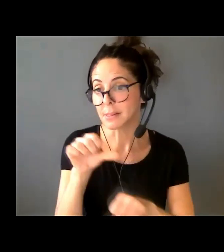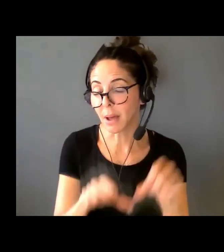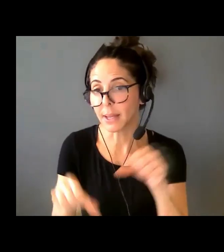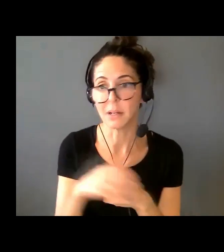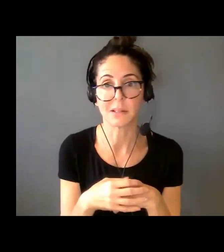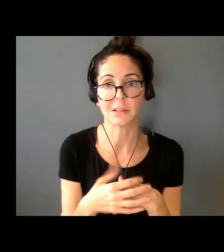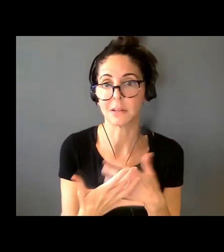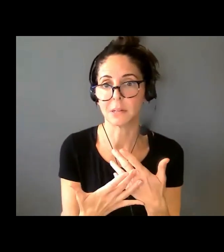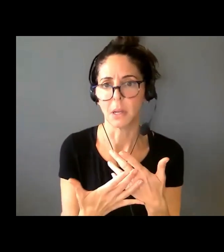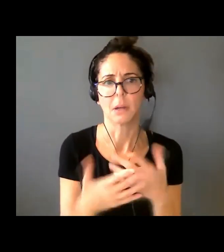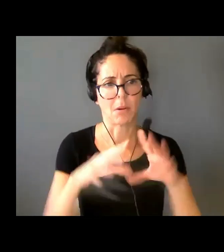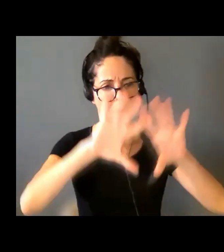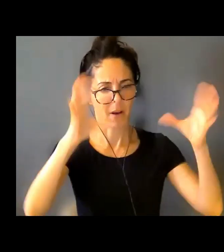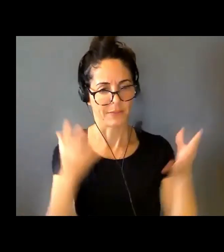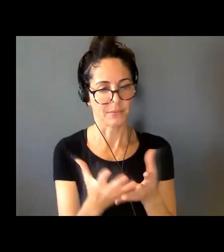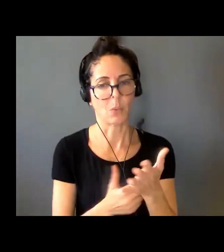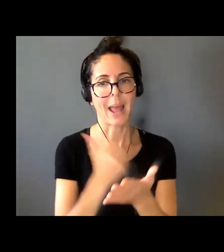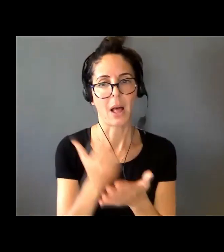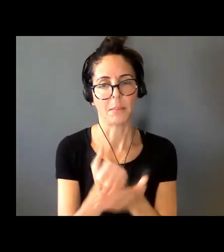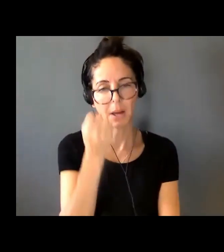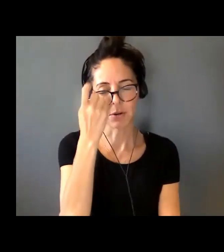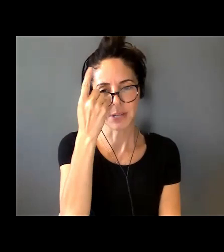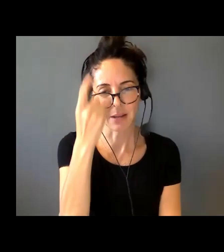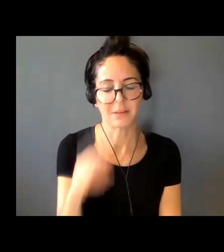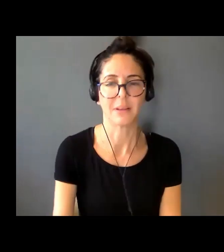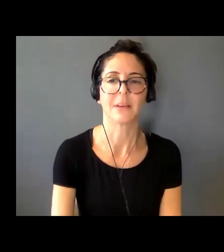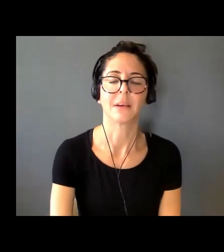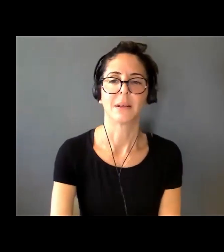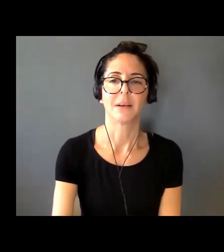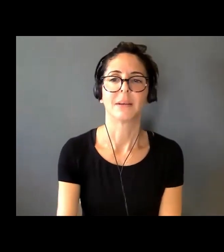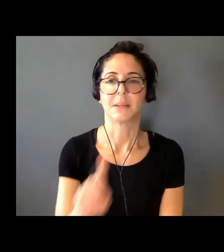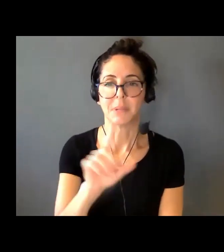it! To understand disability and disablement from an African social justice perspective.